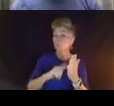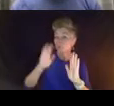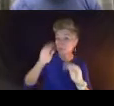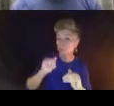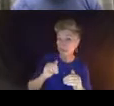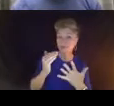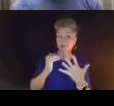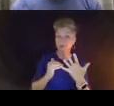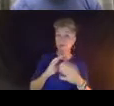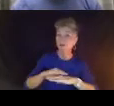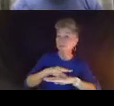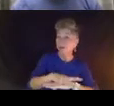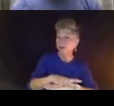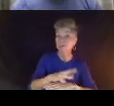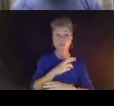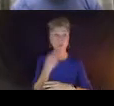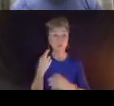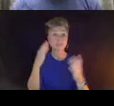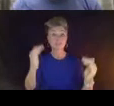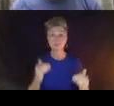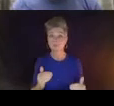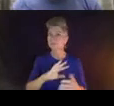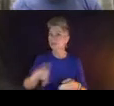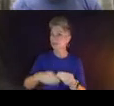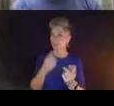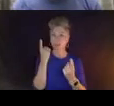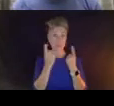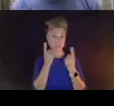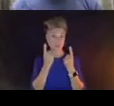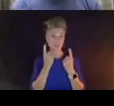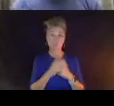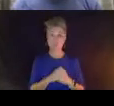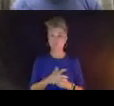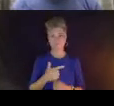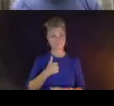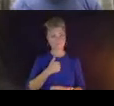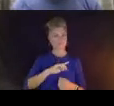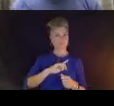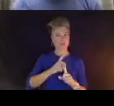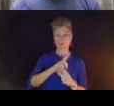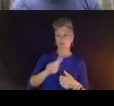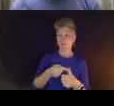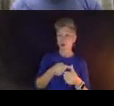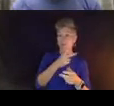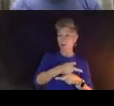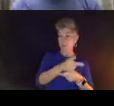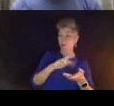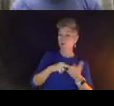as well as additional considerations. Coming from primary care, I always bring up the health maintenance and the healthcare gaps